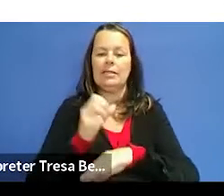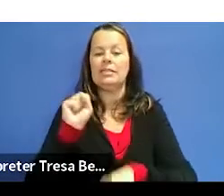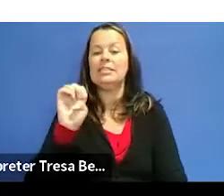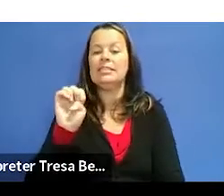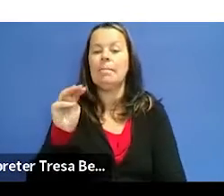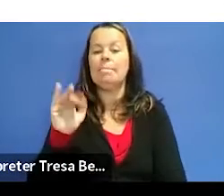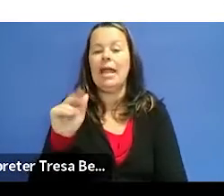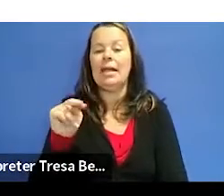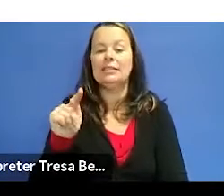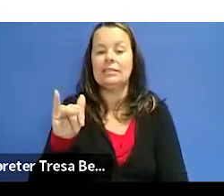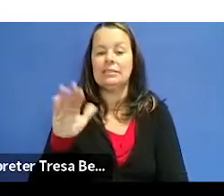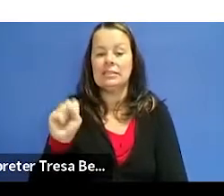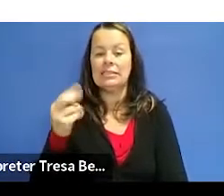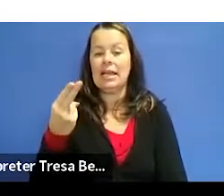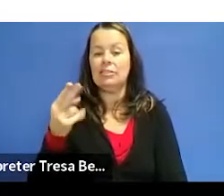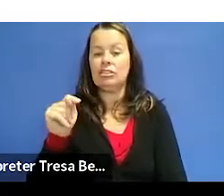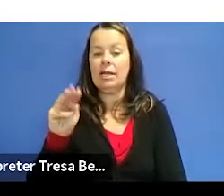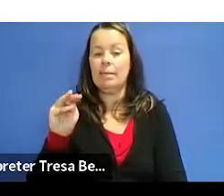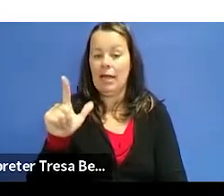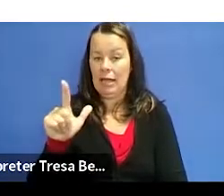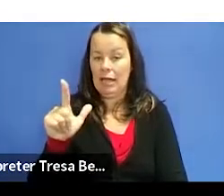That is kind of a known problem over the last several years.